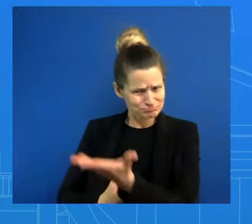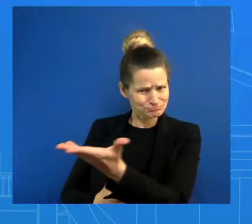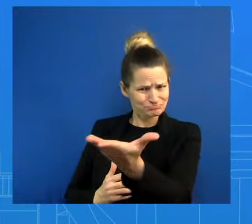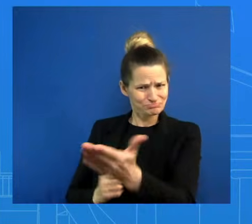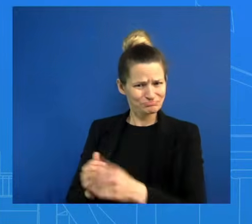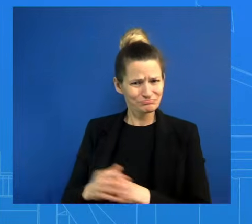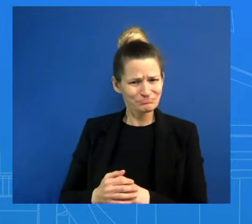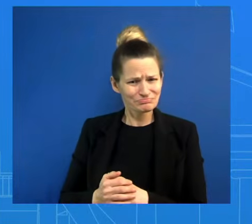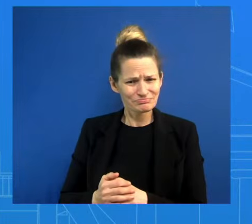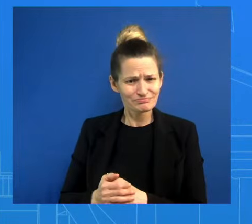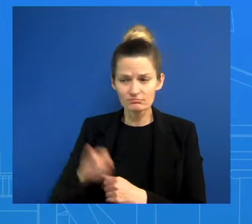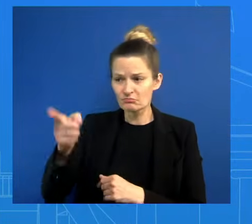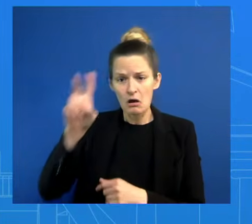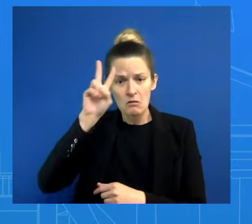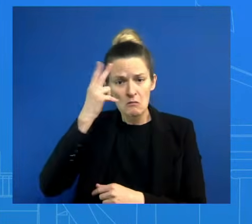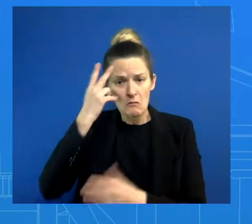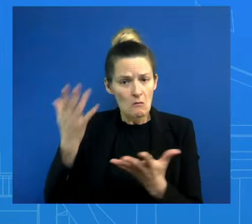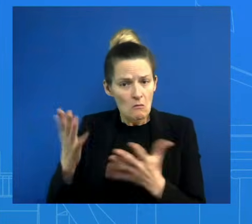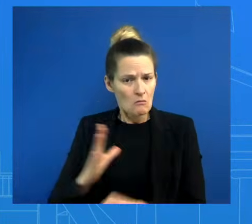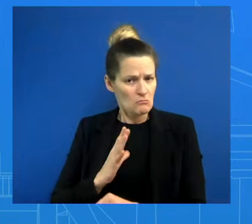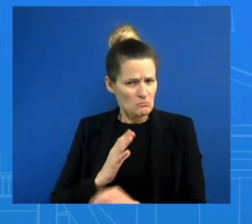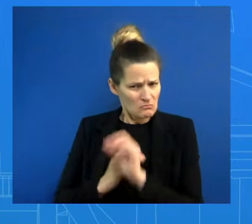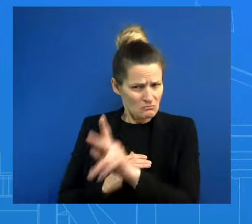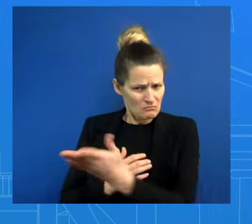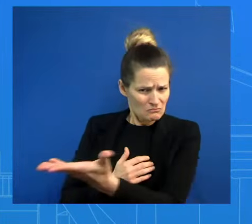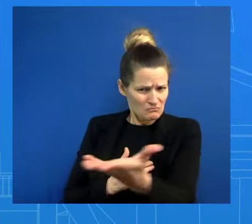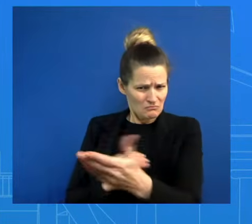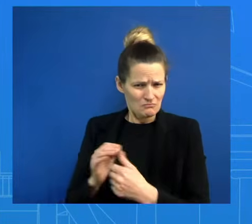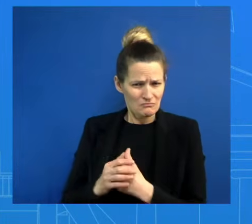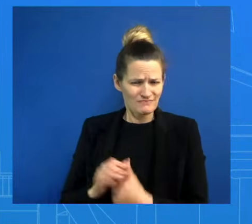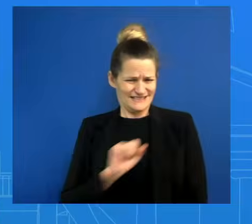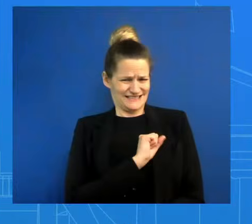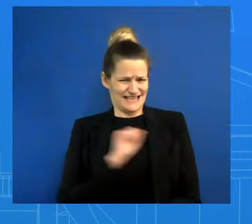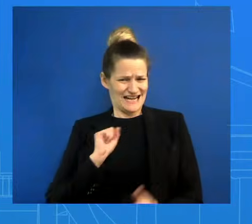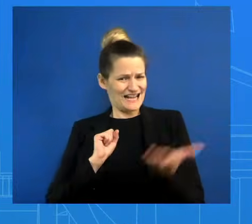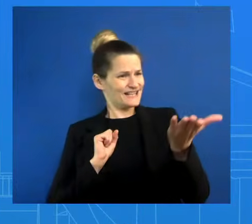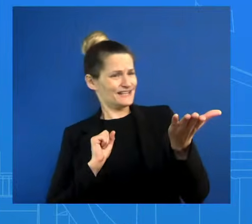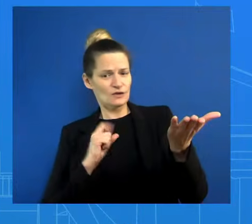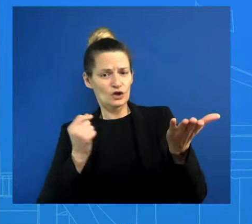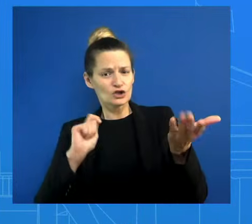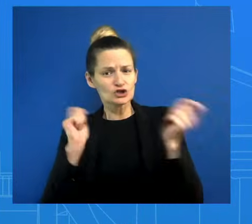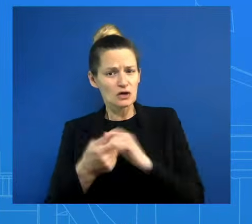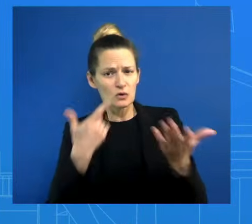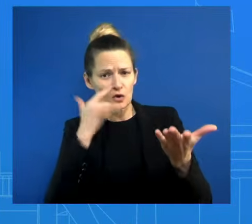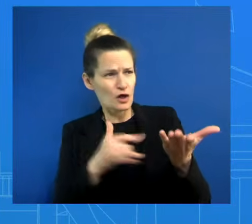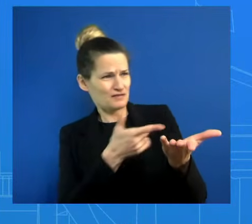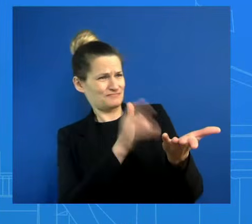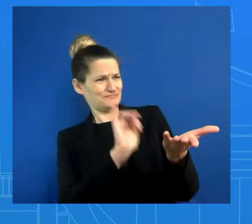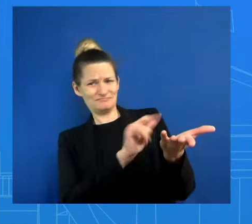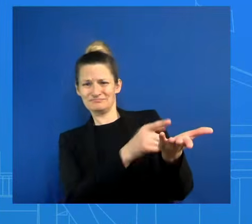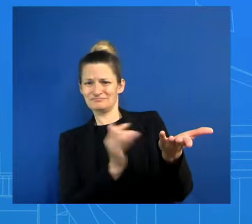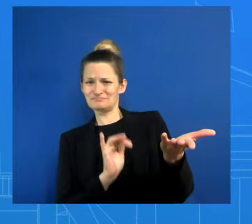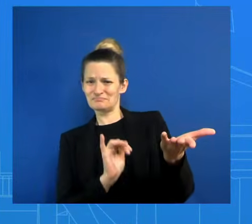of what our Democratic majority is going to look like in the Senate. The Press: How, then, does it impact you? I mean, you're saying that this decision